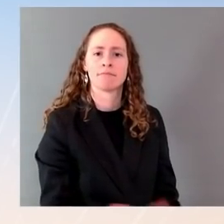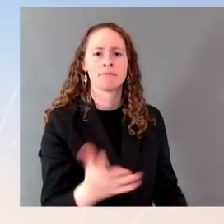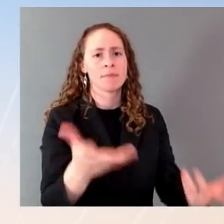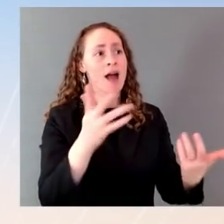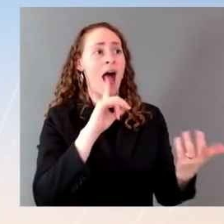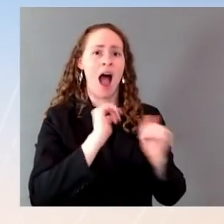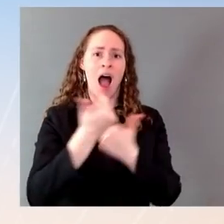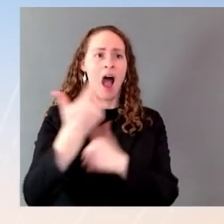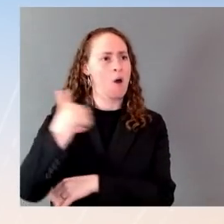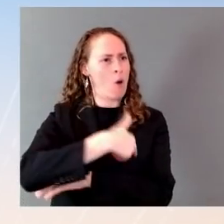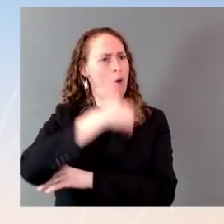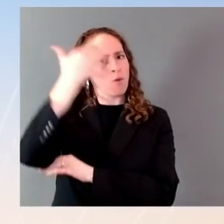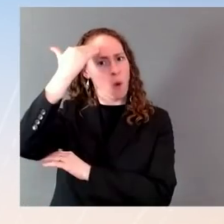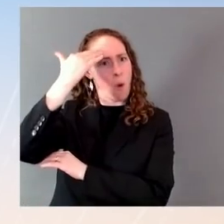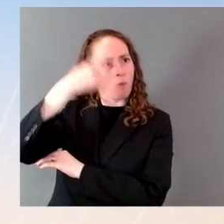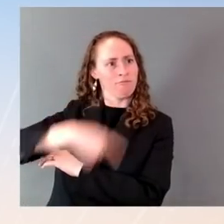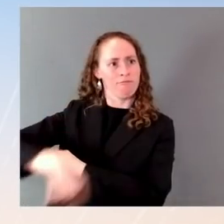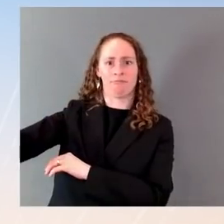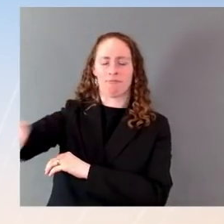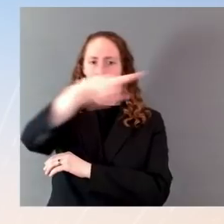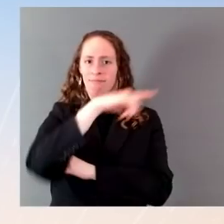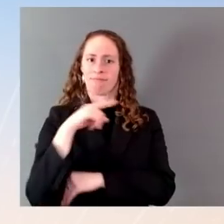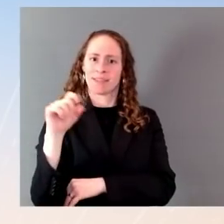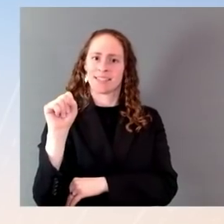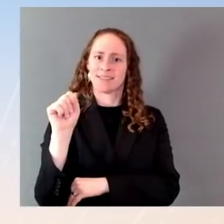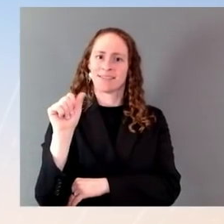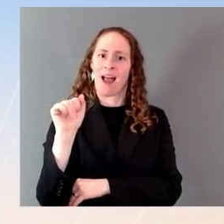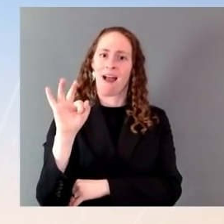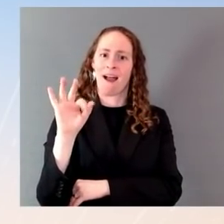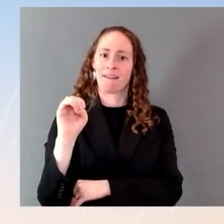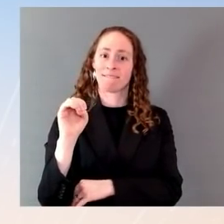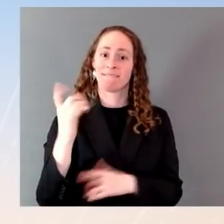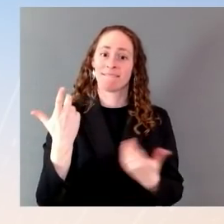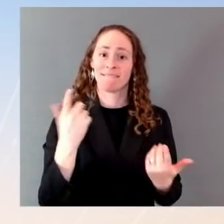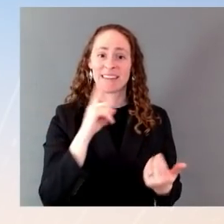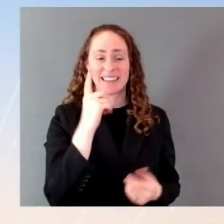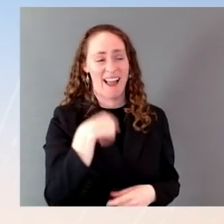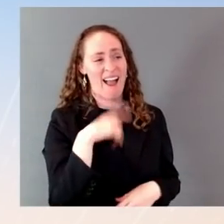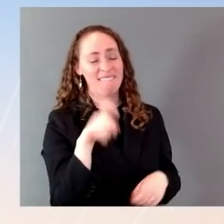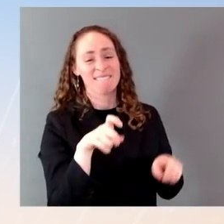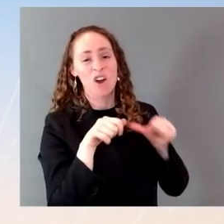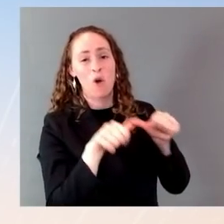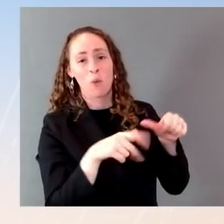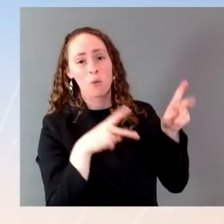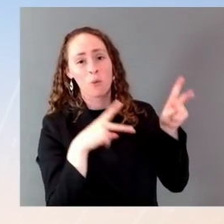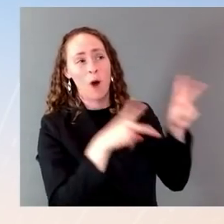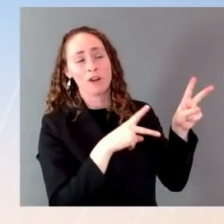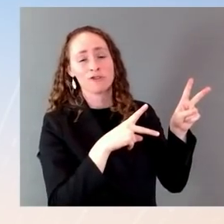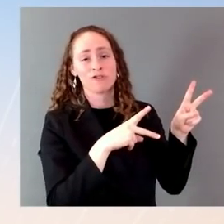We are prepared to deal with any contingency, as I said at the outset. And I'm not going to make predictions or characterizations.